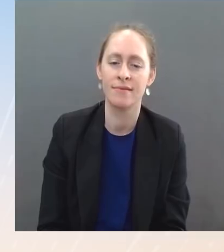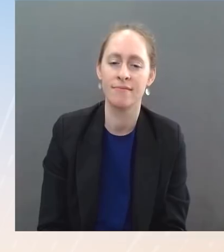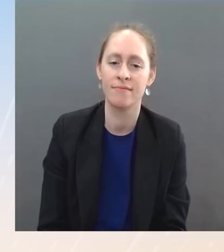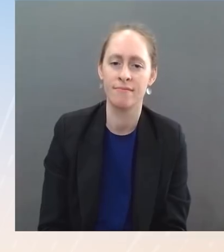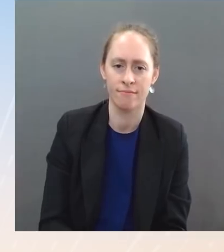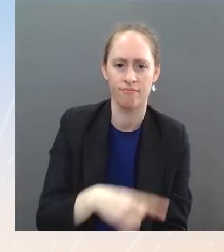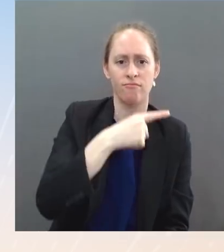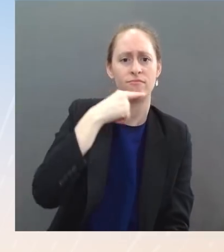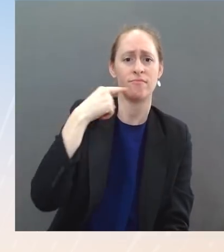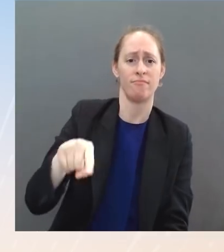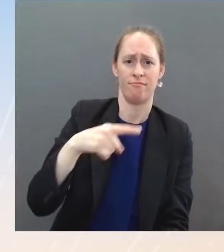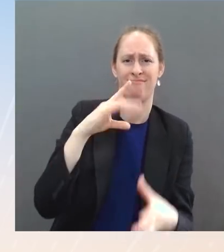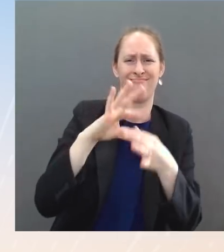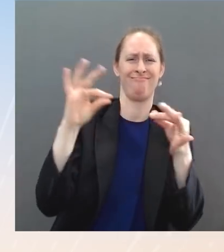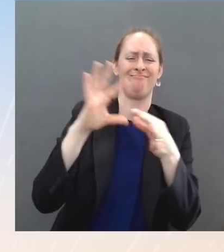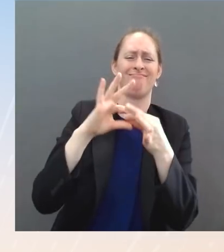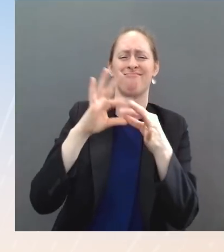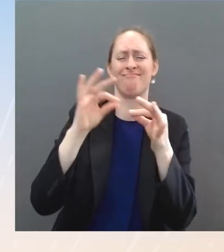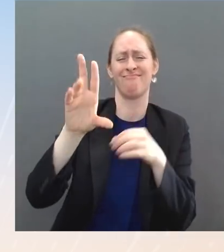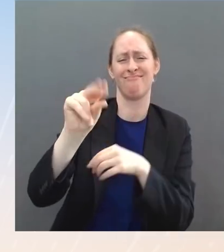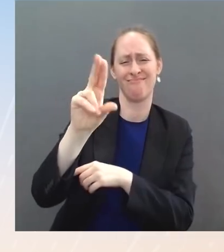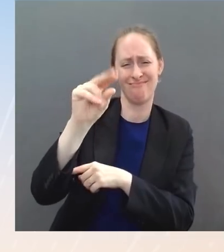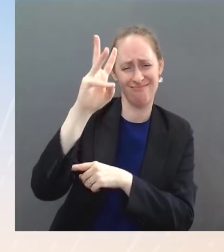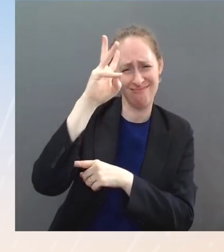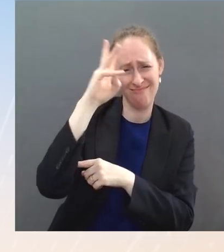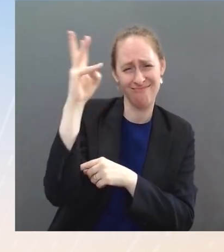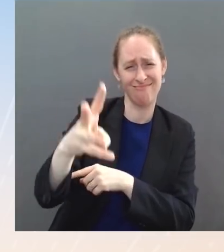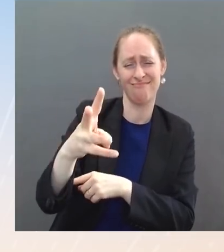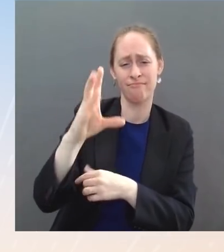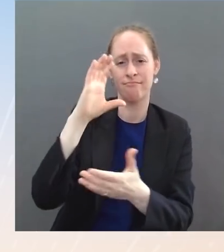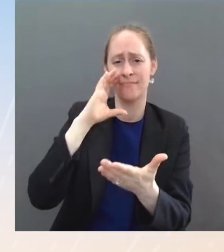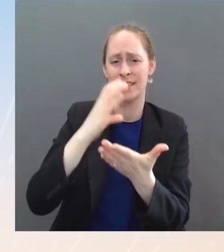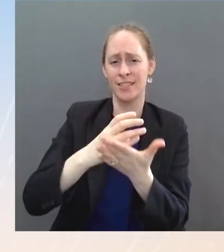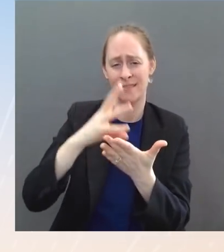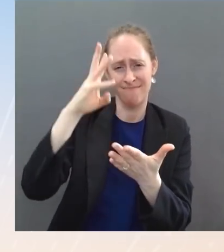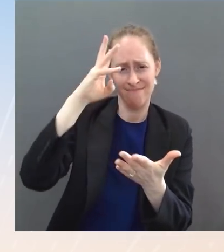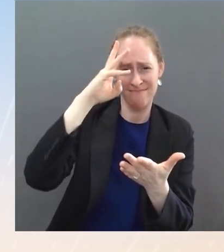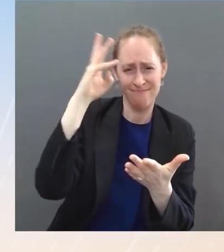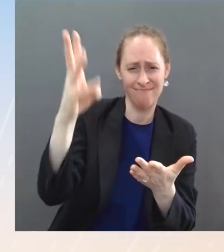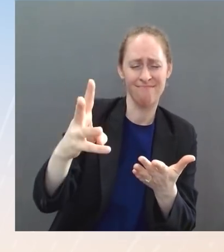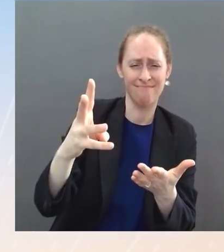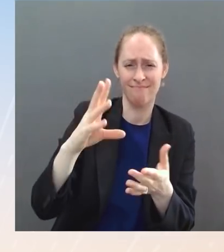What is the U.S. doing to try and expose Russia's actions to its own citizens?